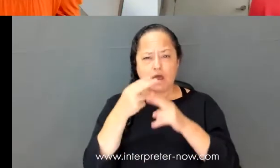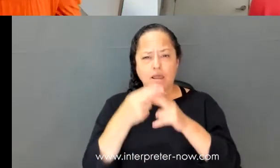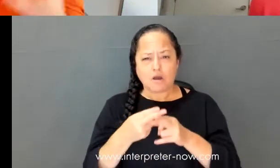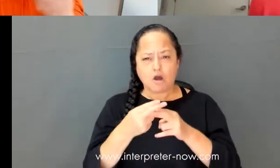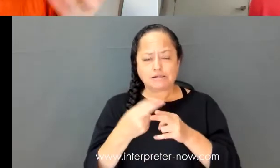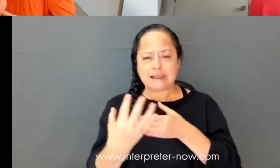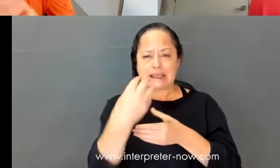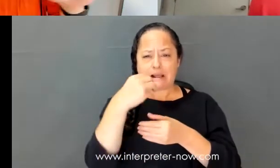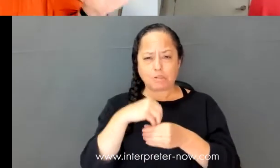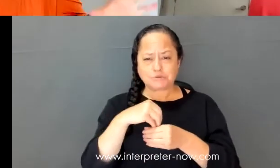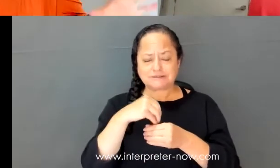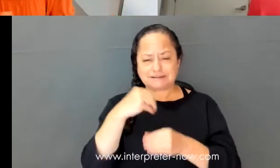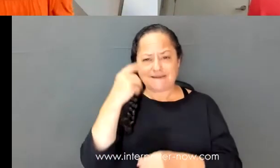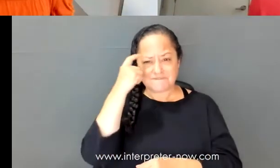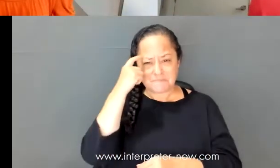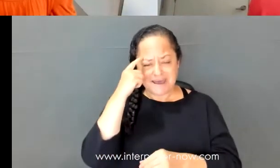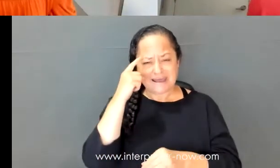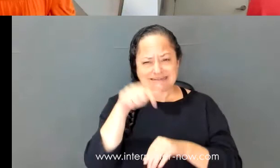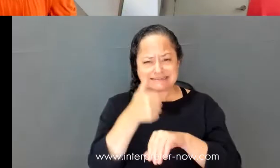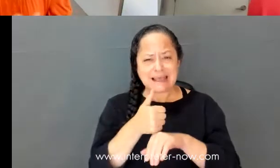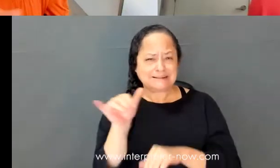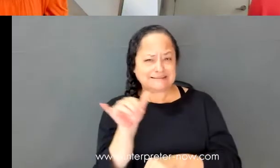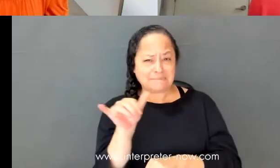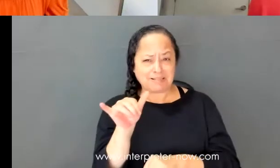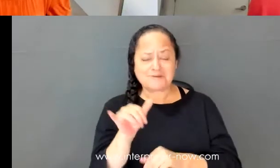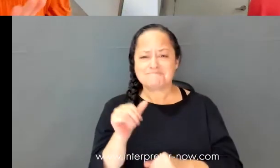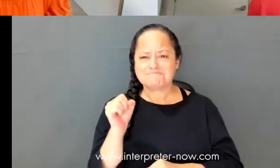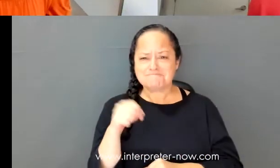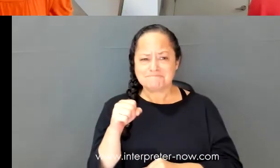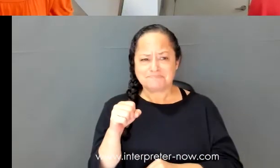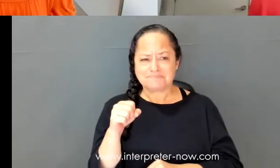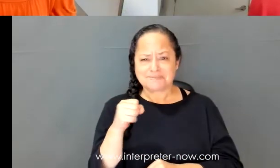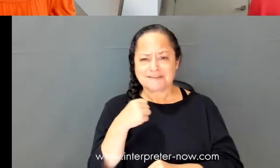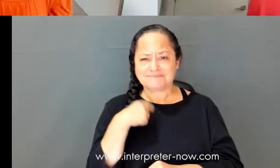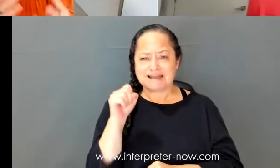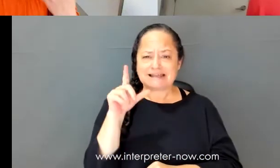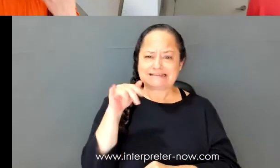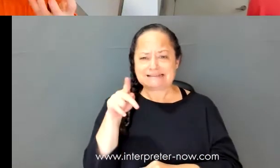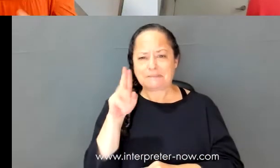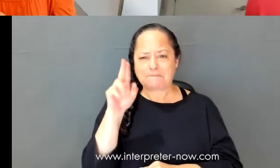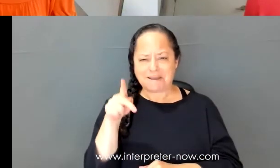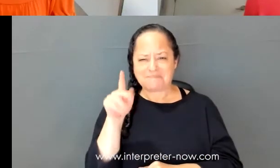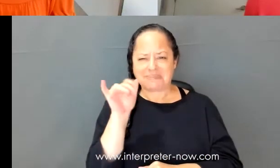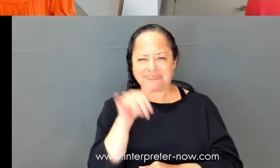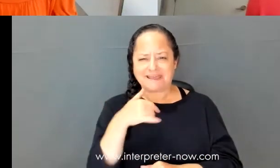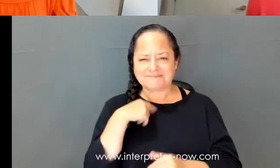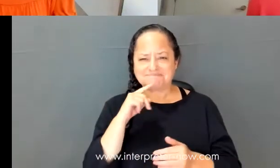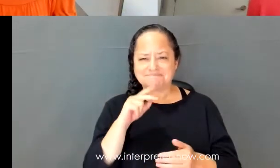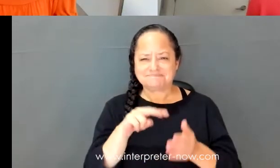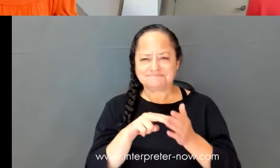It's so similar, so if I slip up, that's what it is.